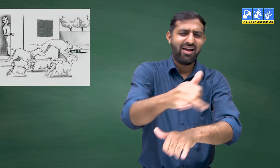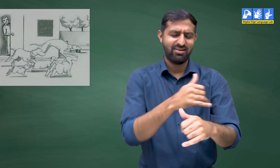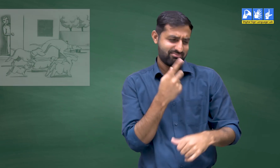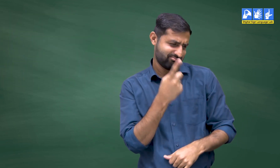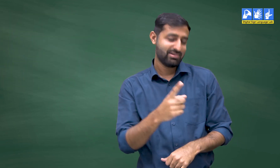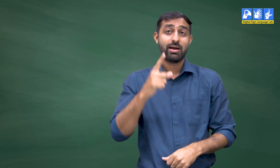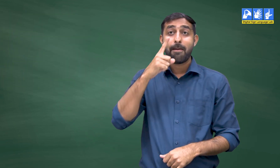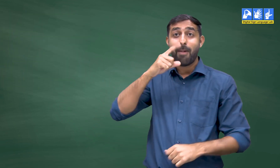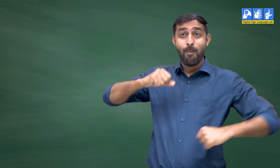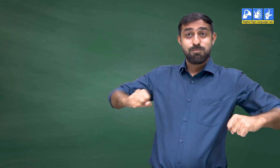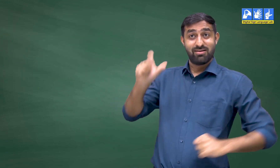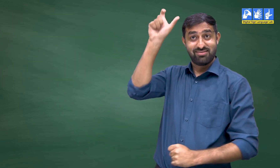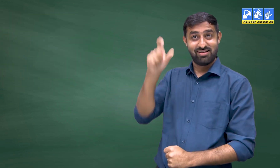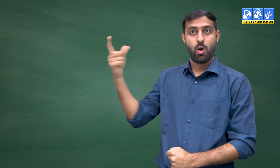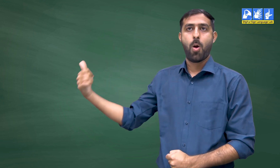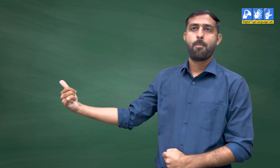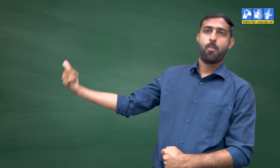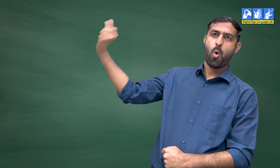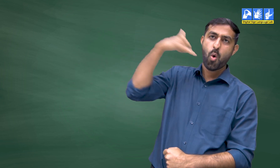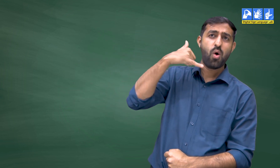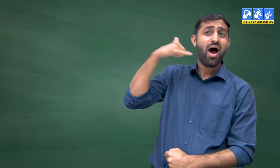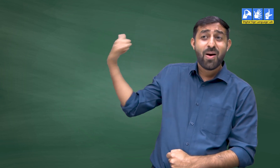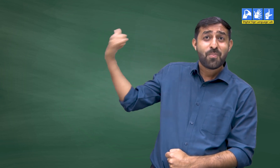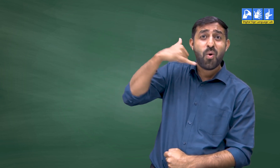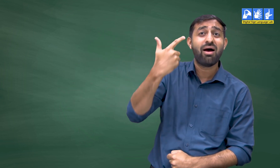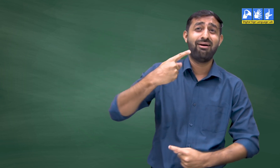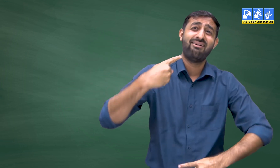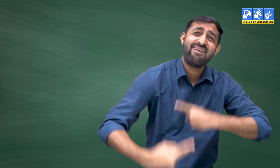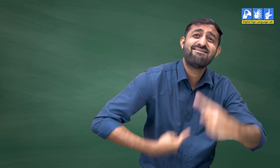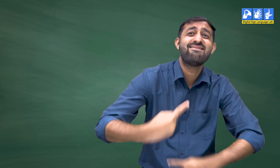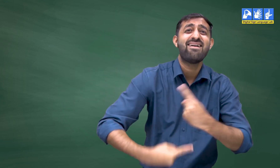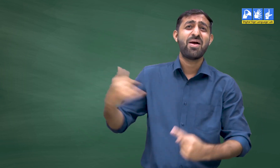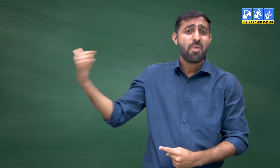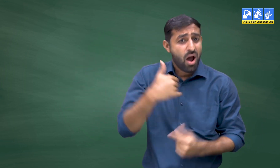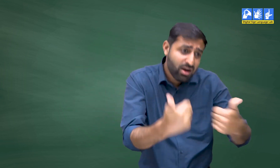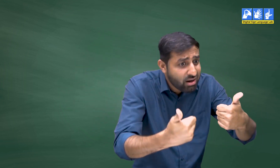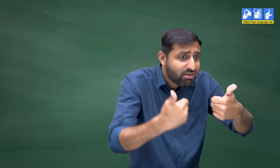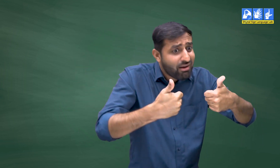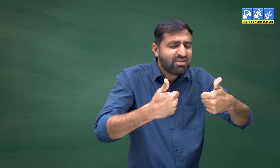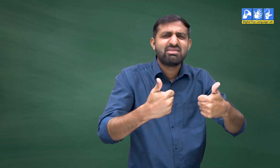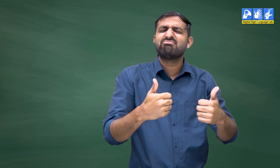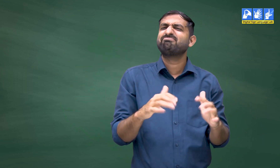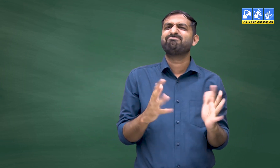The other dogs were very active. Mrs. Pumphrey would phone Dr. Herriot every day to check on Tricki.